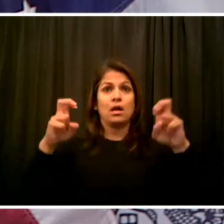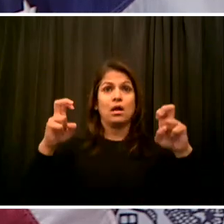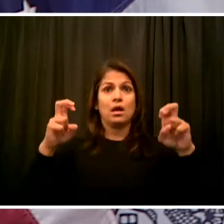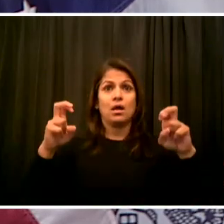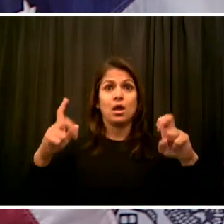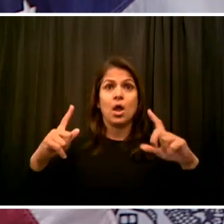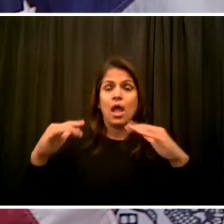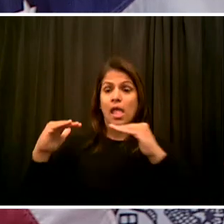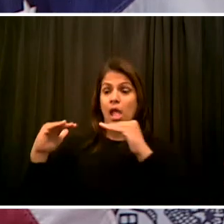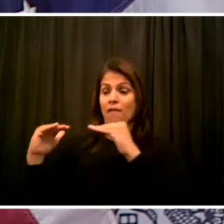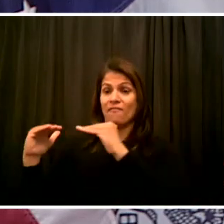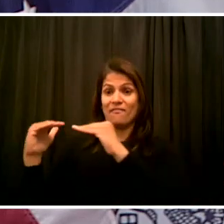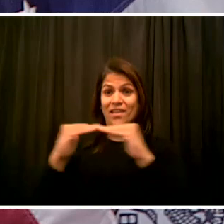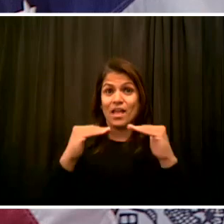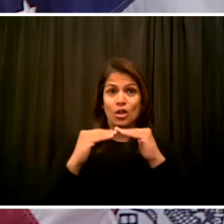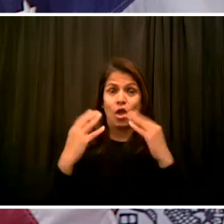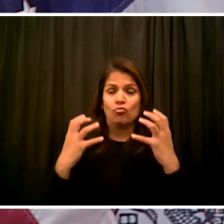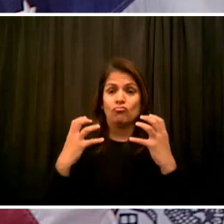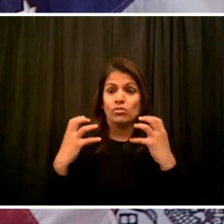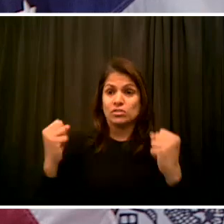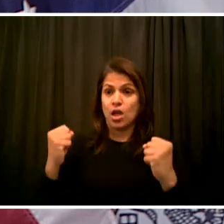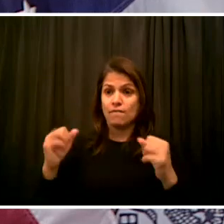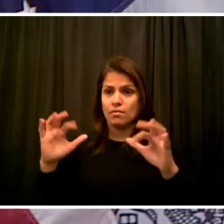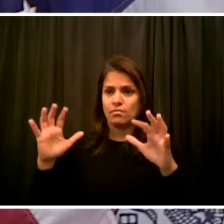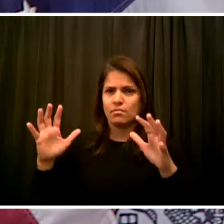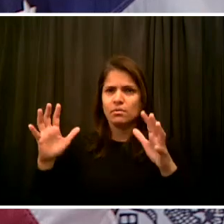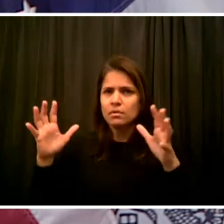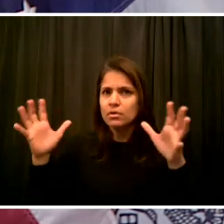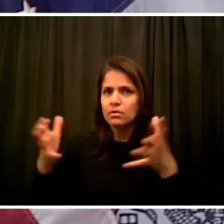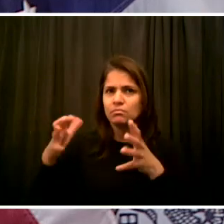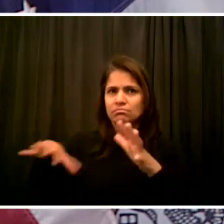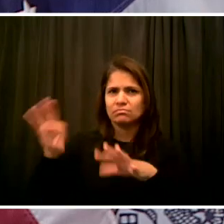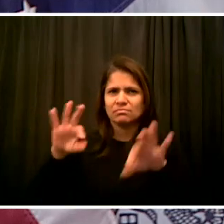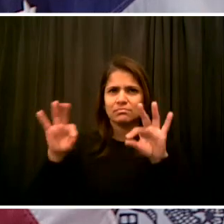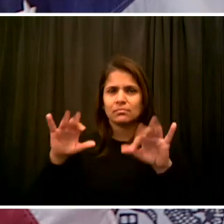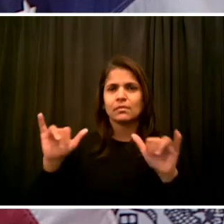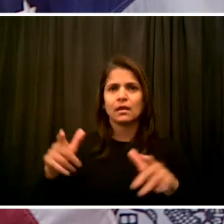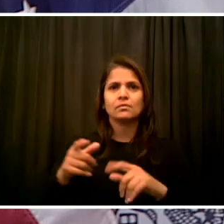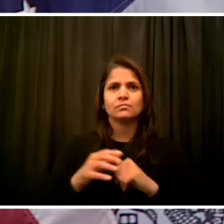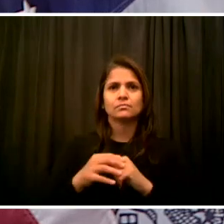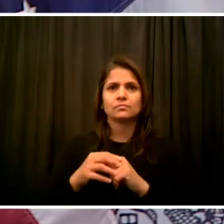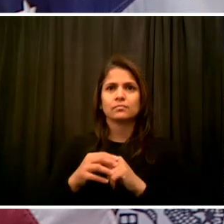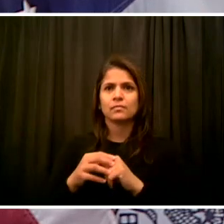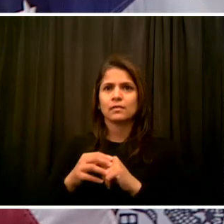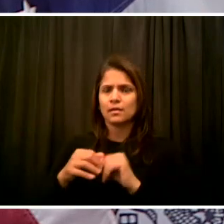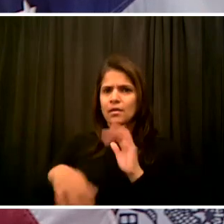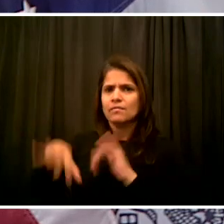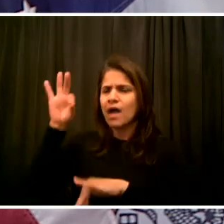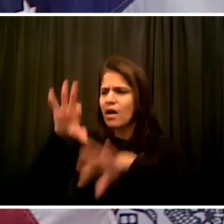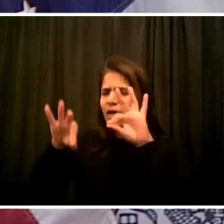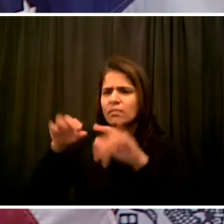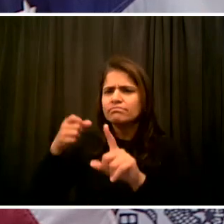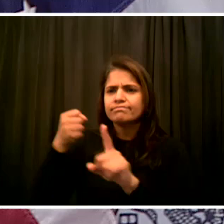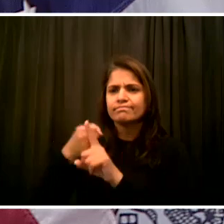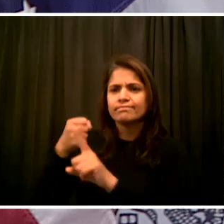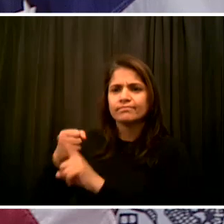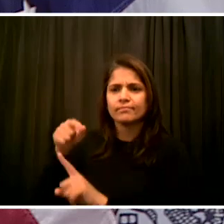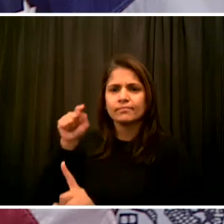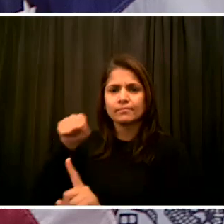AND A LOT MORE OF WHAT WE'RE TALKING ABOUT RECOVERY ,WE HAVE ONLY THE